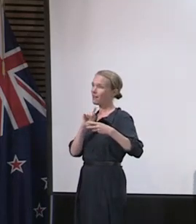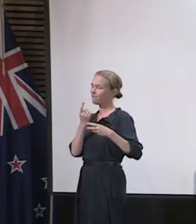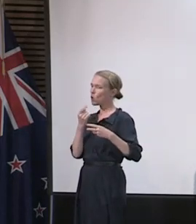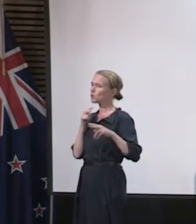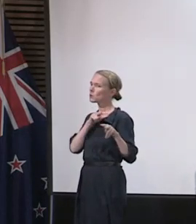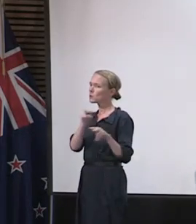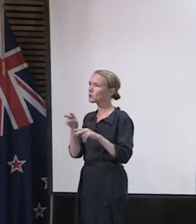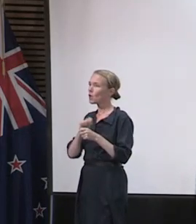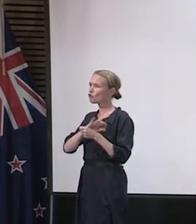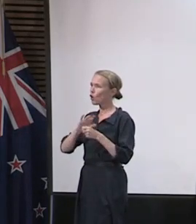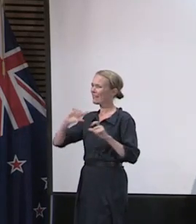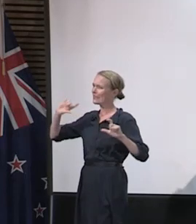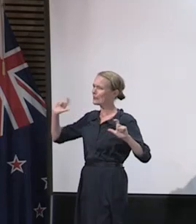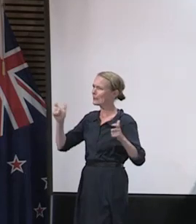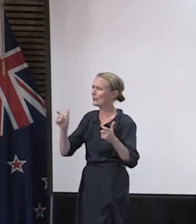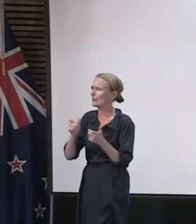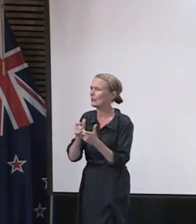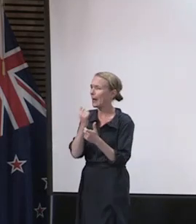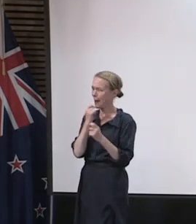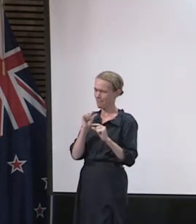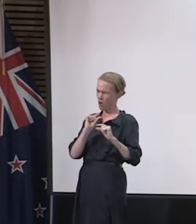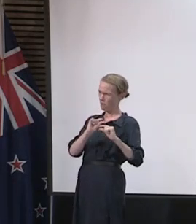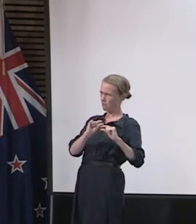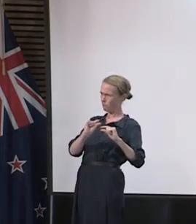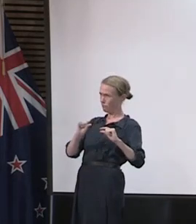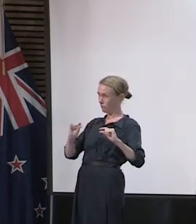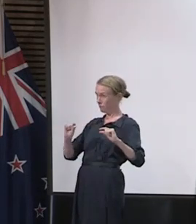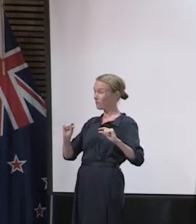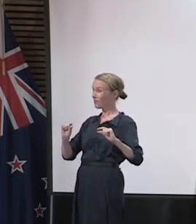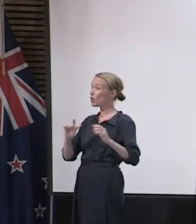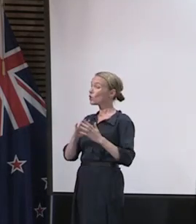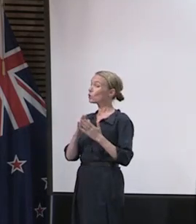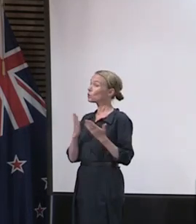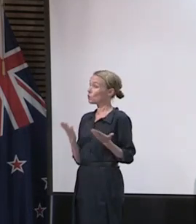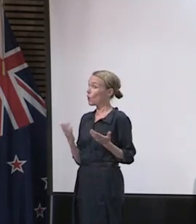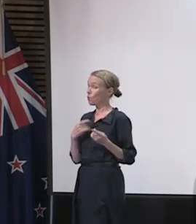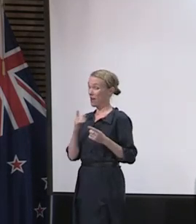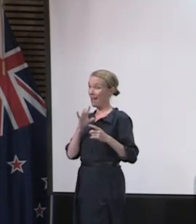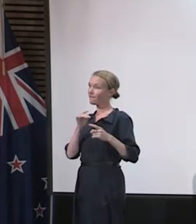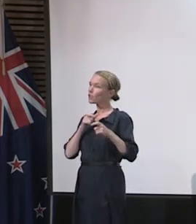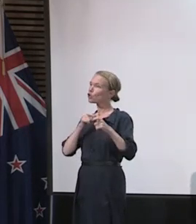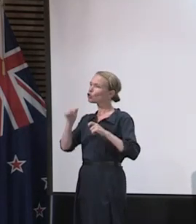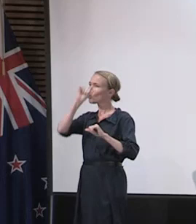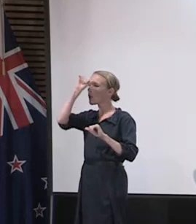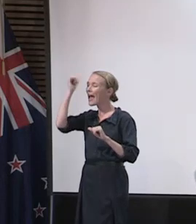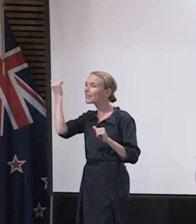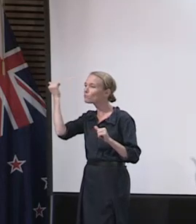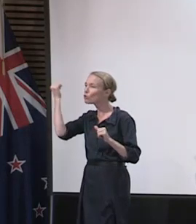2 before we knew we had got on top of the virus and the risk of it being out there was very, very low. So, the advice